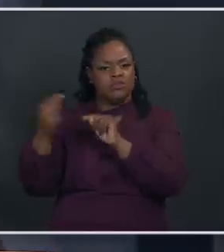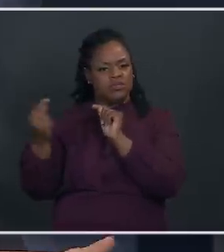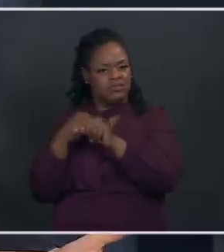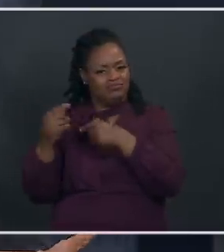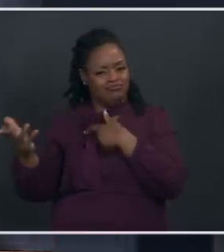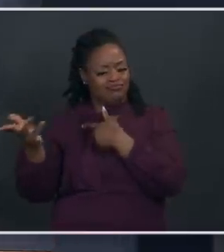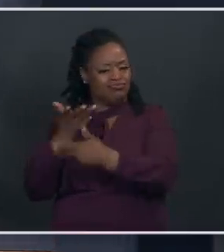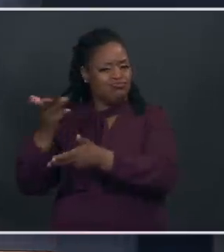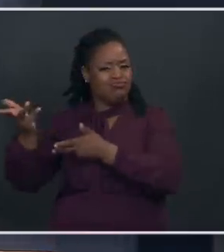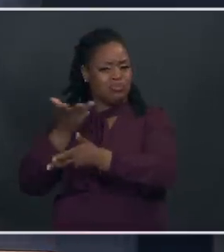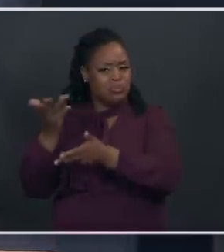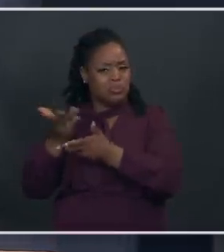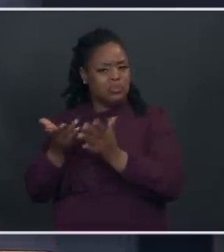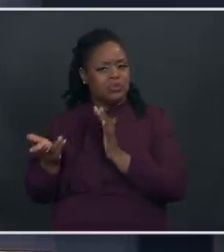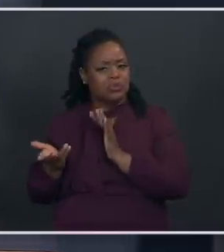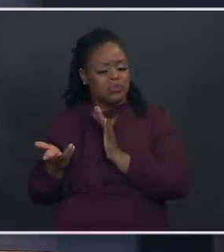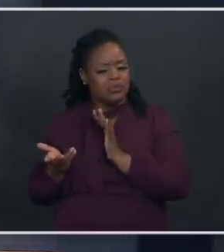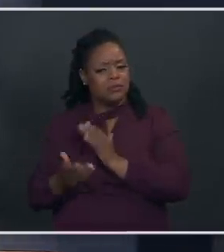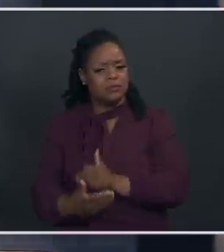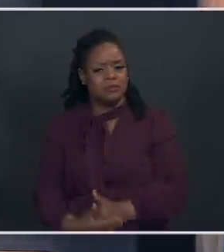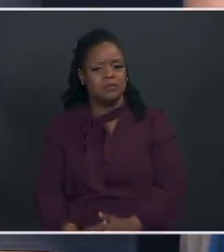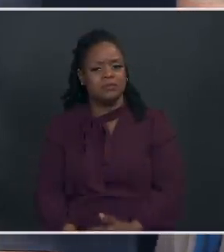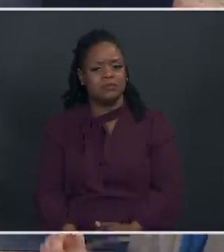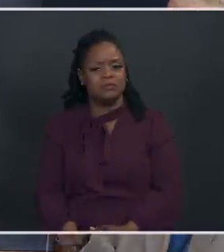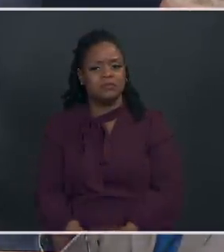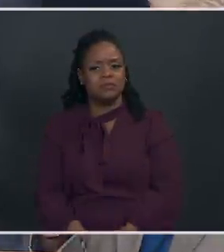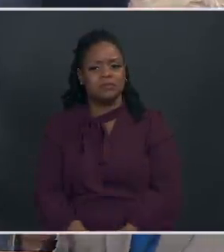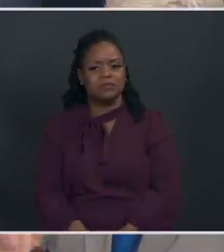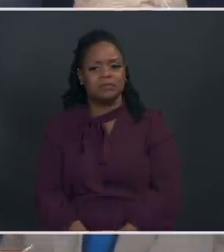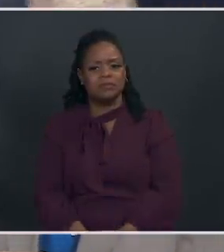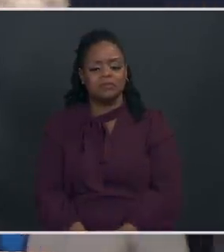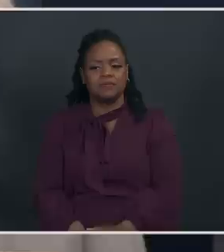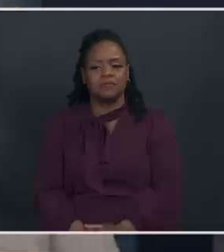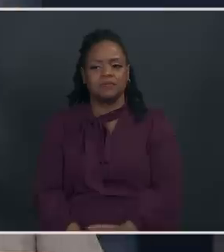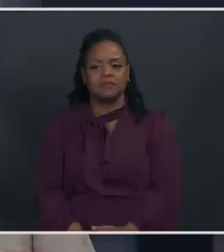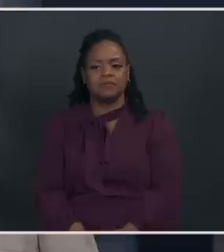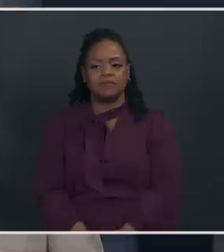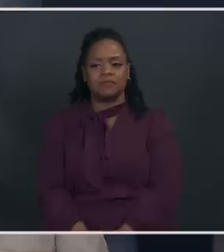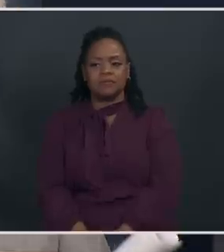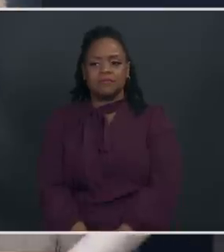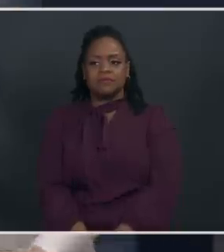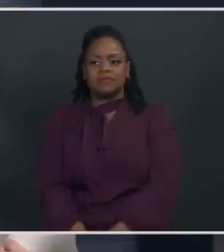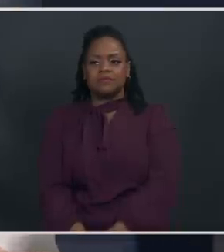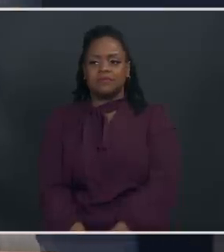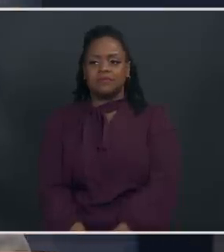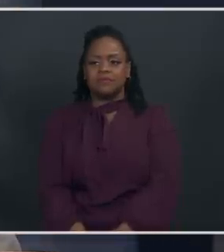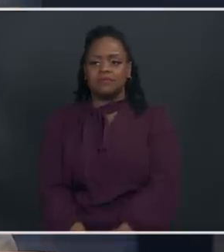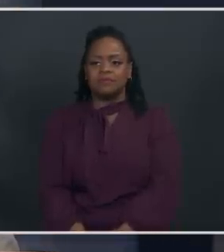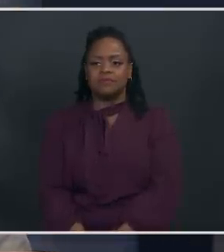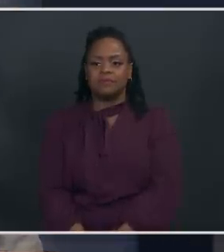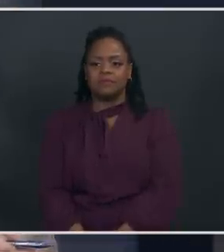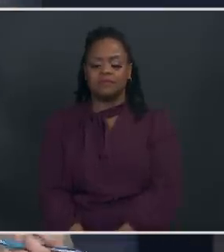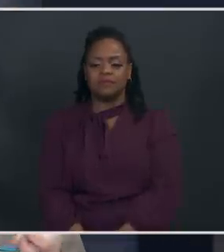We are well aware of that. Administrator Mccarthy: Can I just add something? I just want to call attention to the fact that cities